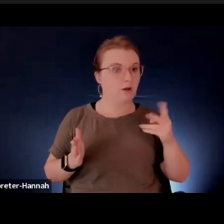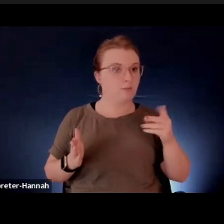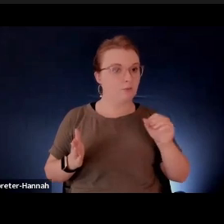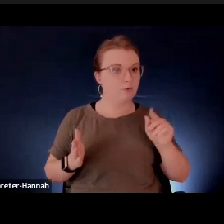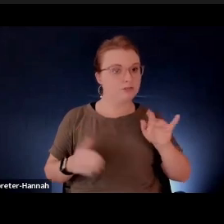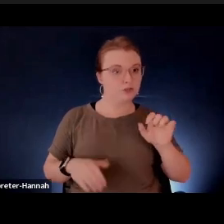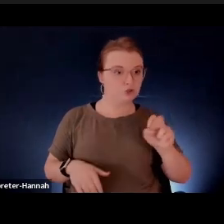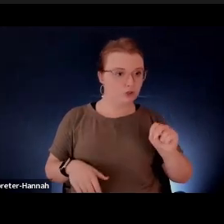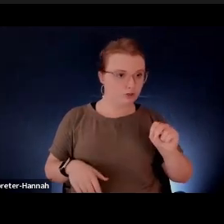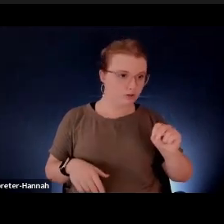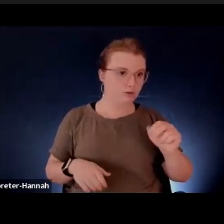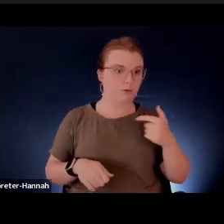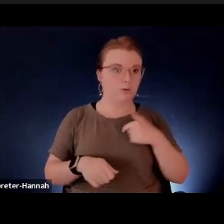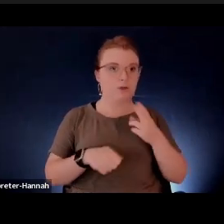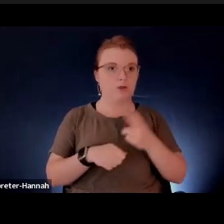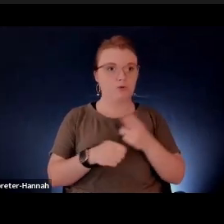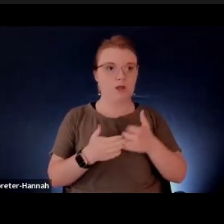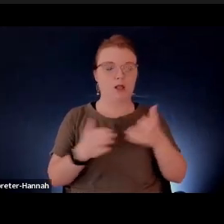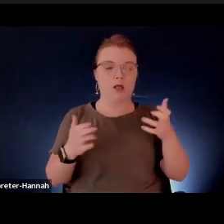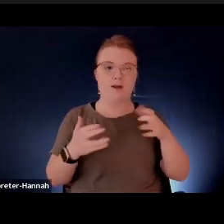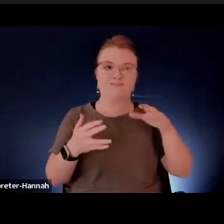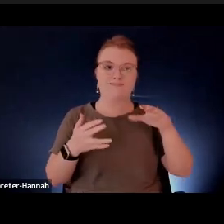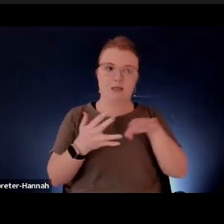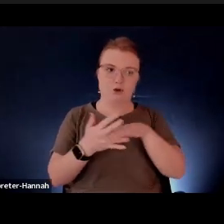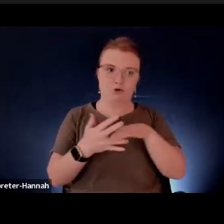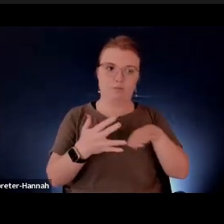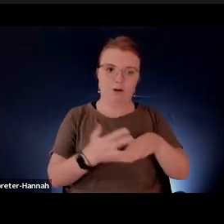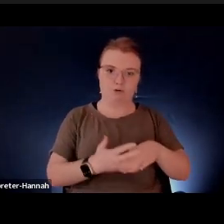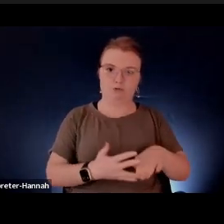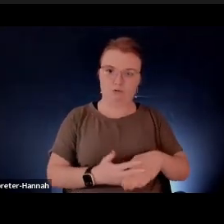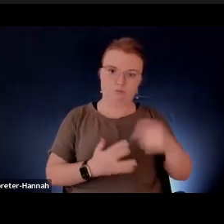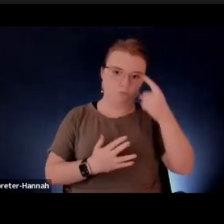We use a lot of incremental brain breaks movement for focus